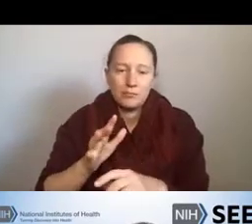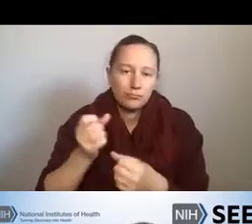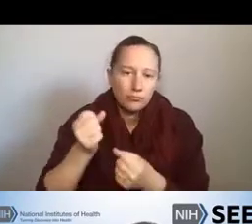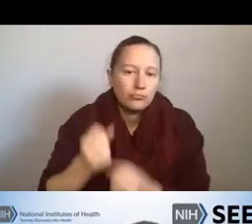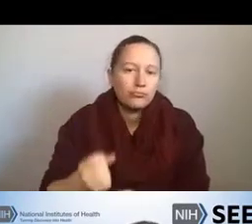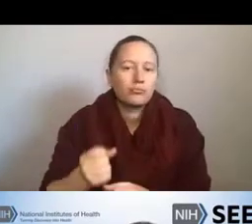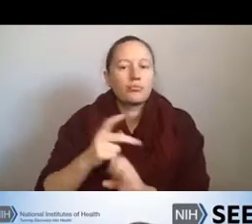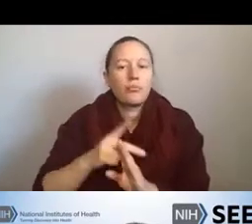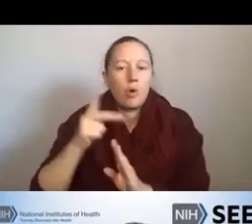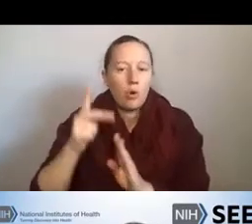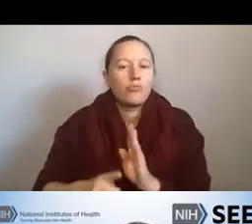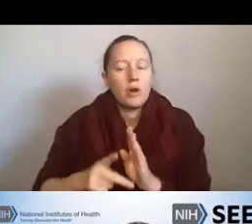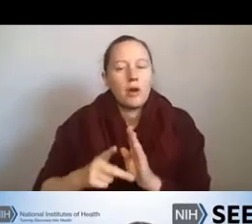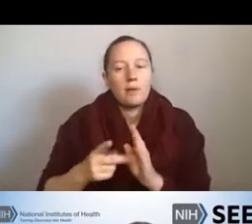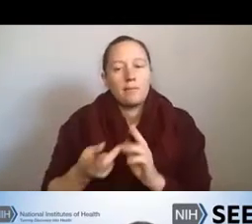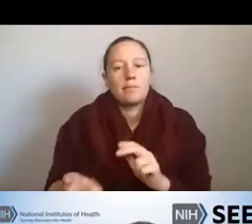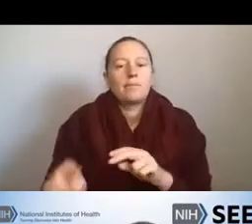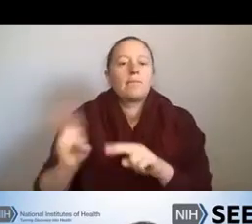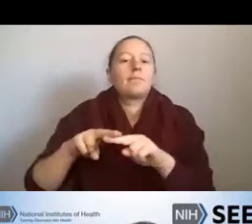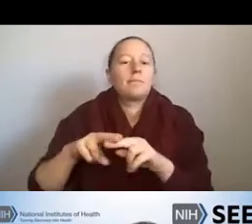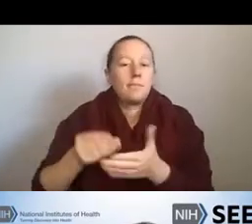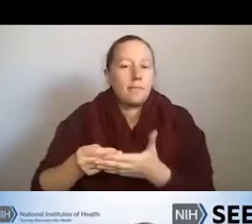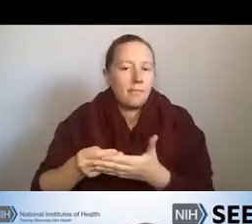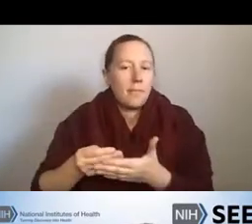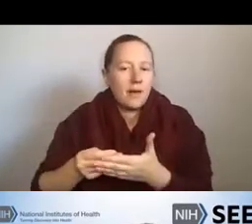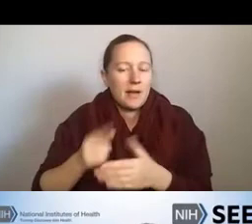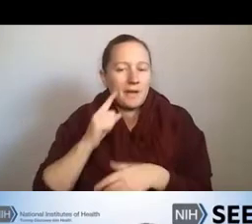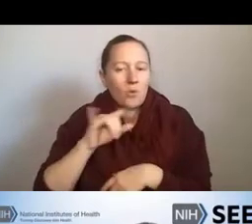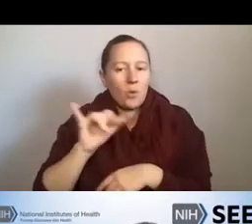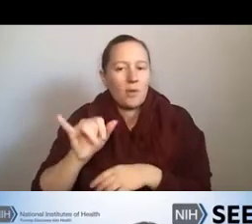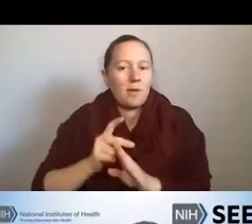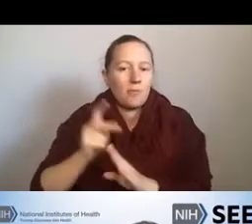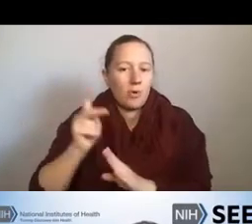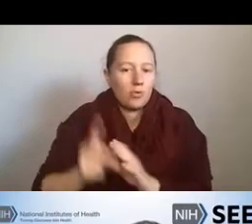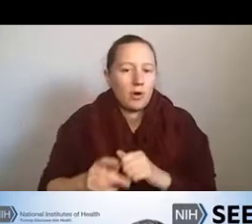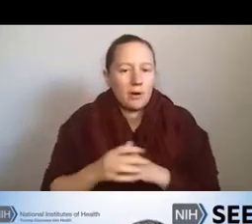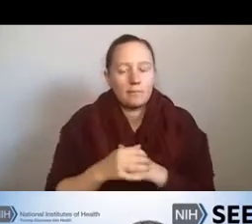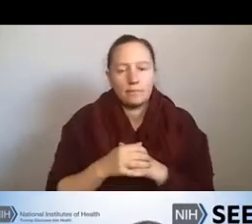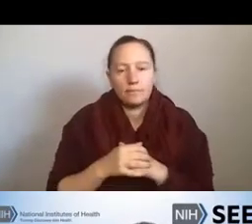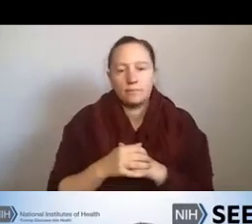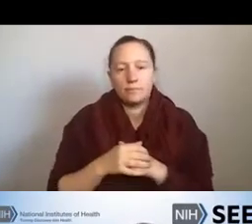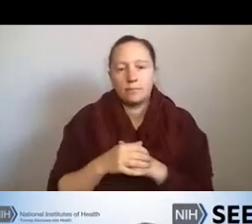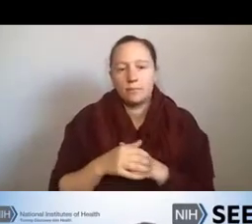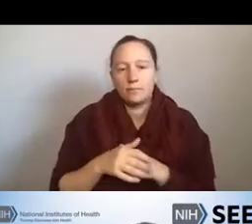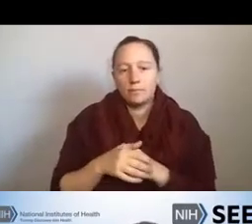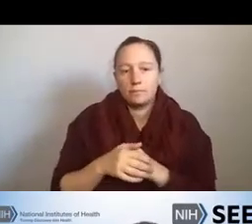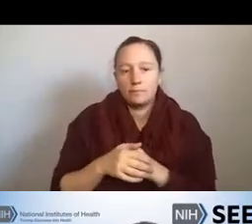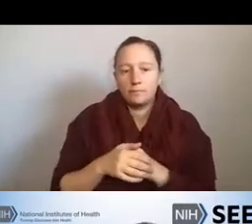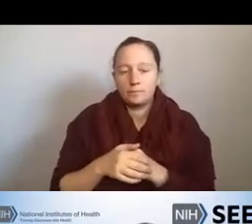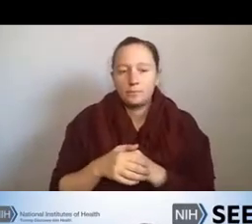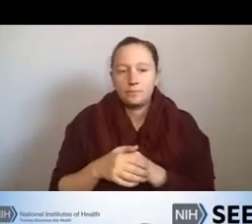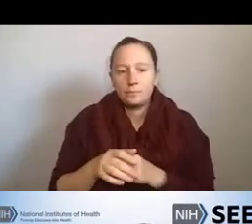and increase the value of the program. And so the focus is really providing education